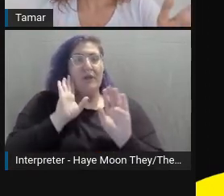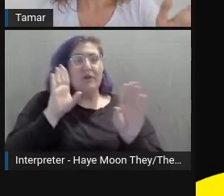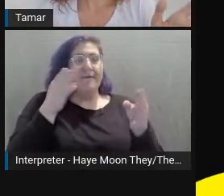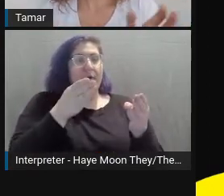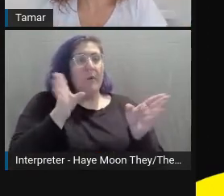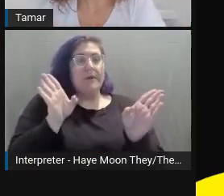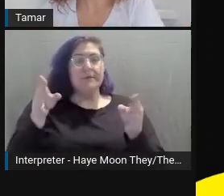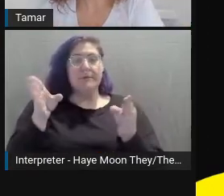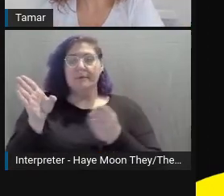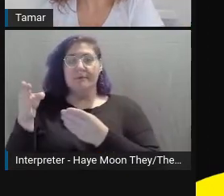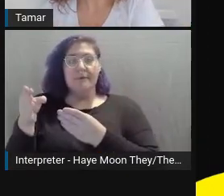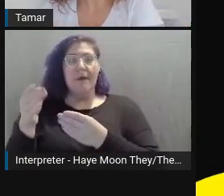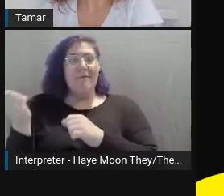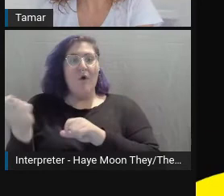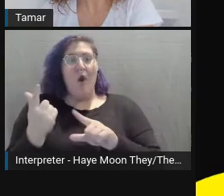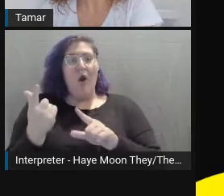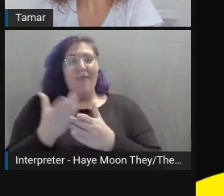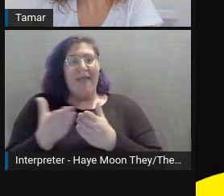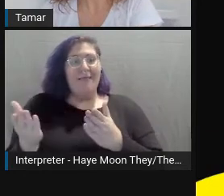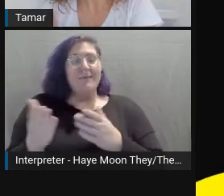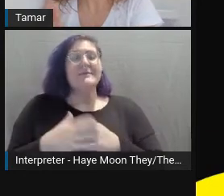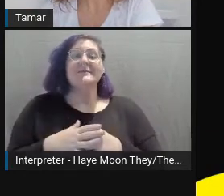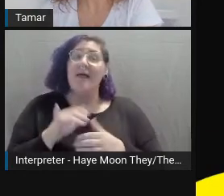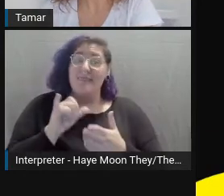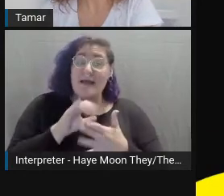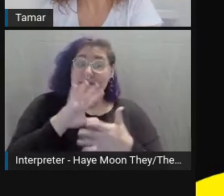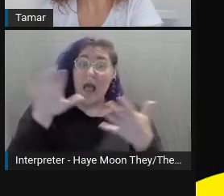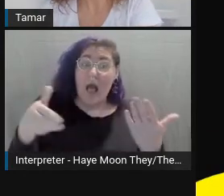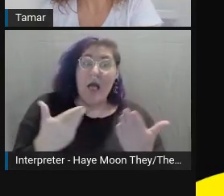That was a lot of information, and I always love to talk about this.